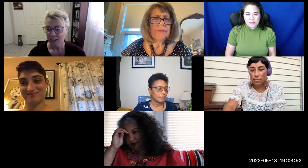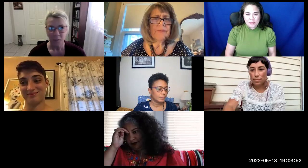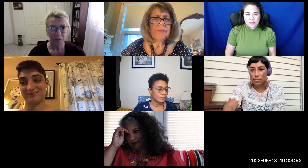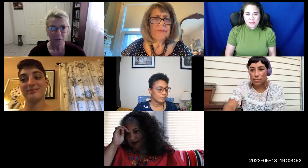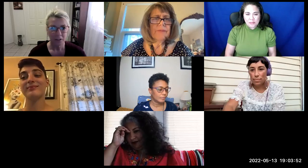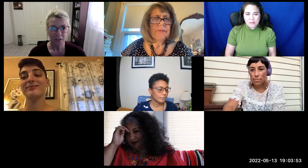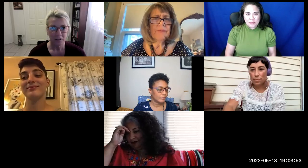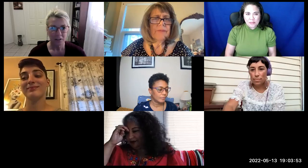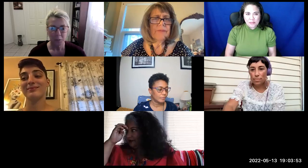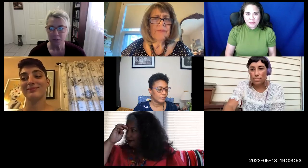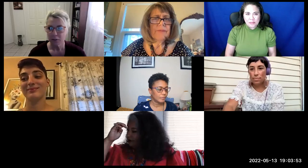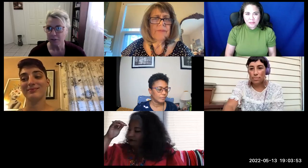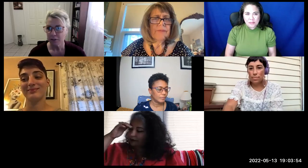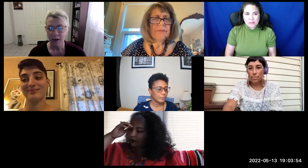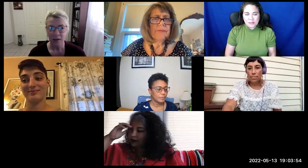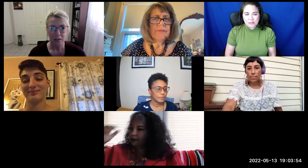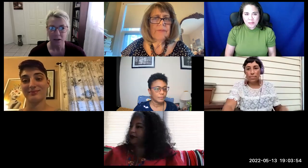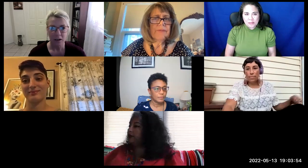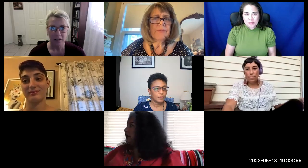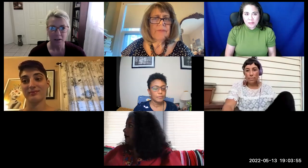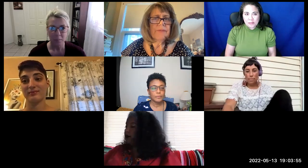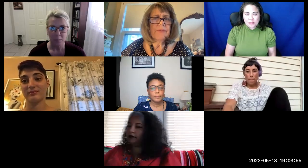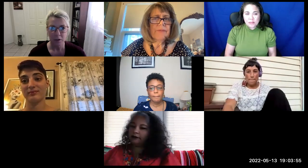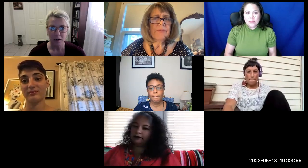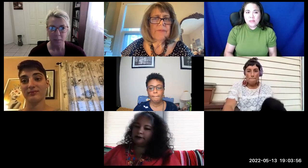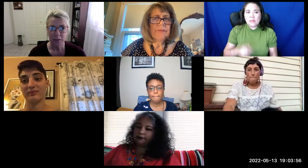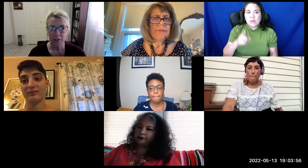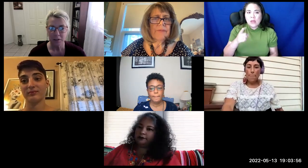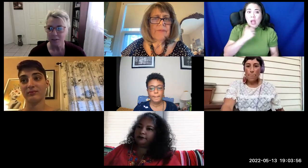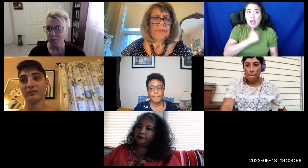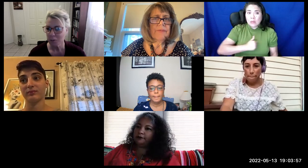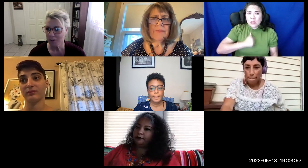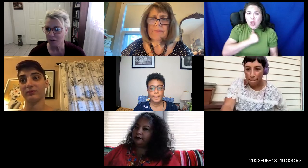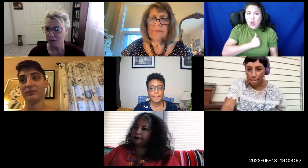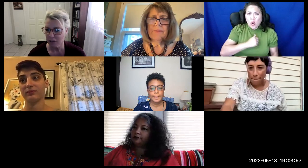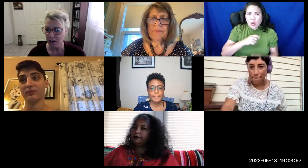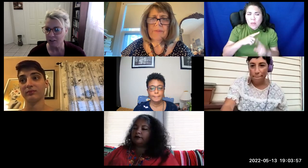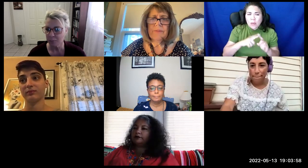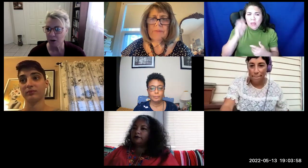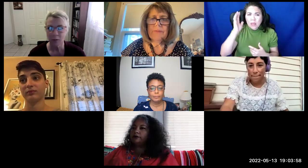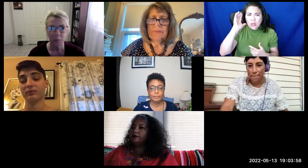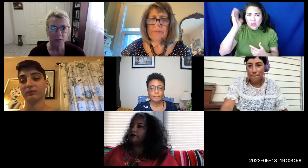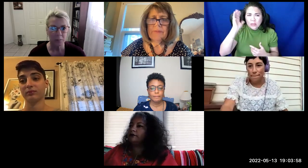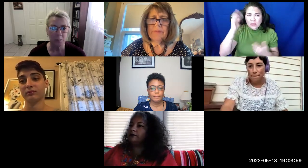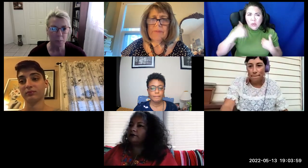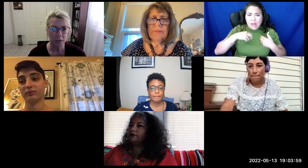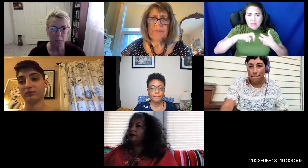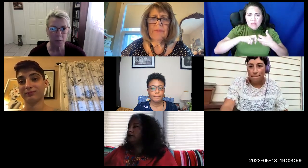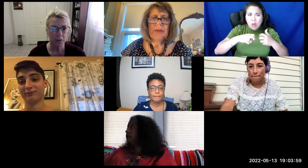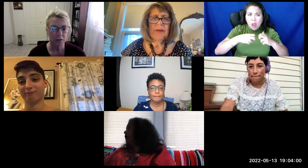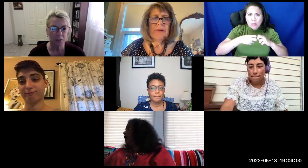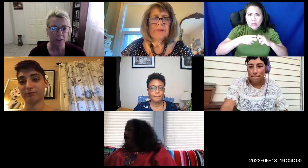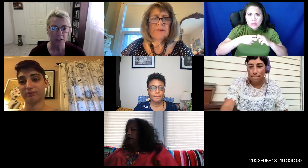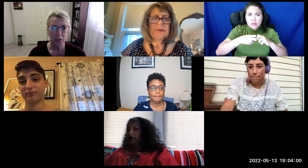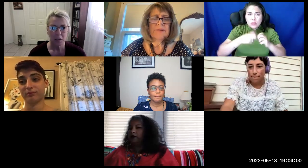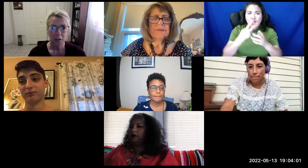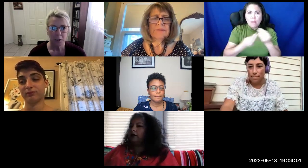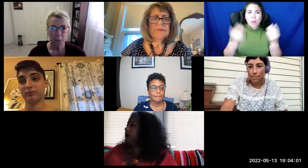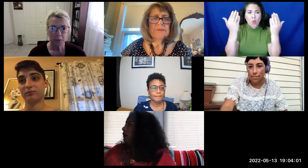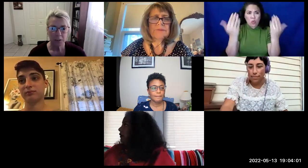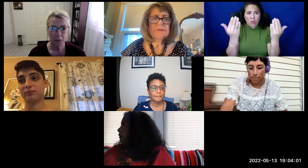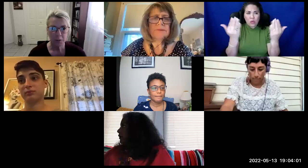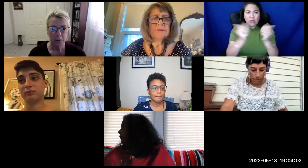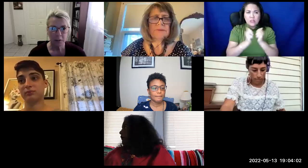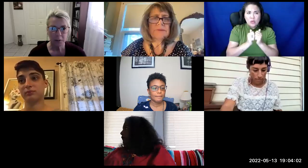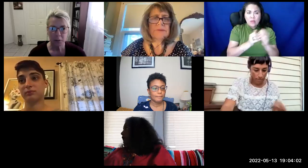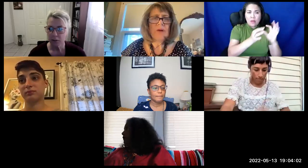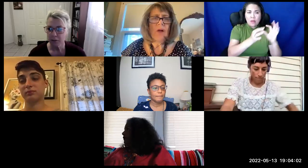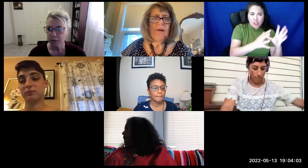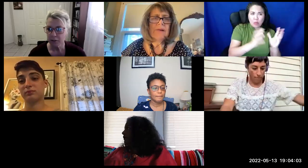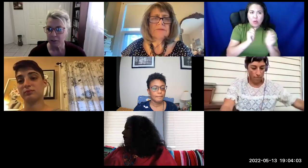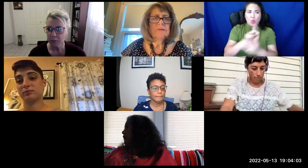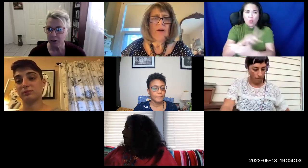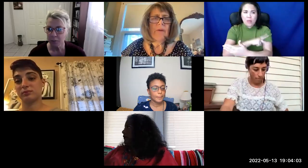Tonya Suther: I can wait for the interpreter to I i'm sorry but there's seems to be having problems, putting them both on the screen putting both the interpreter, and the code on the screen at the same time.